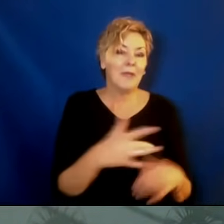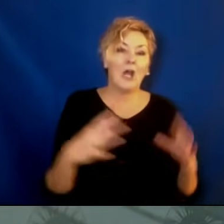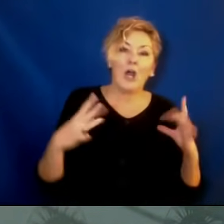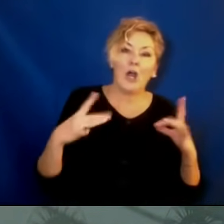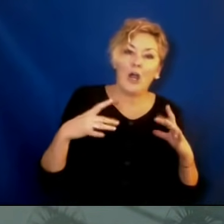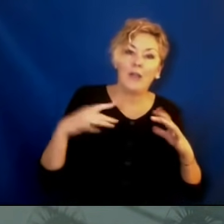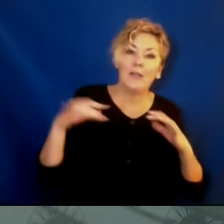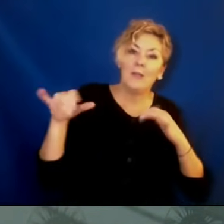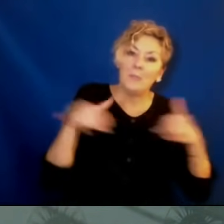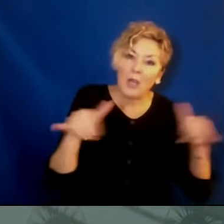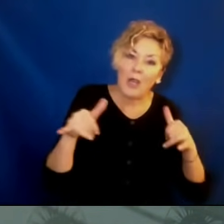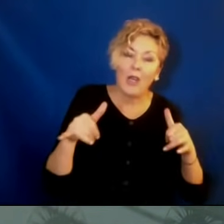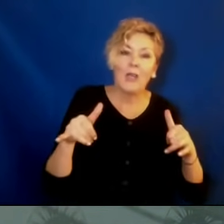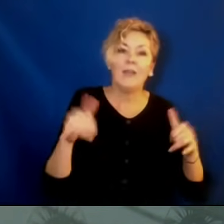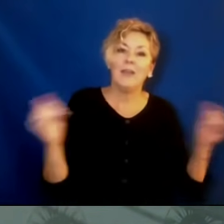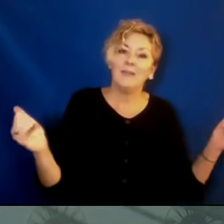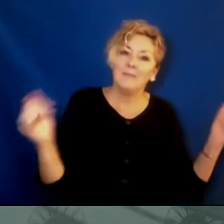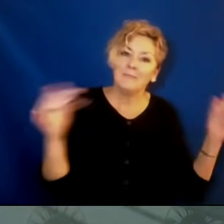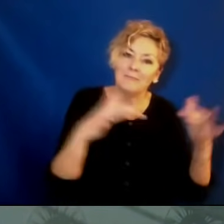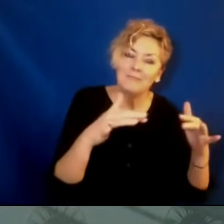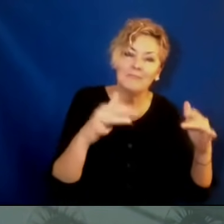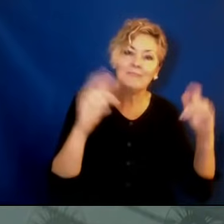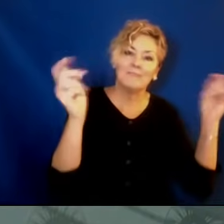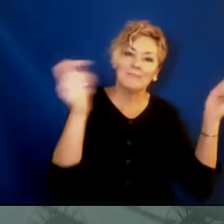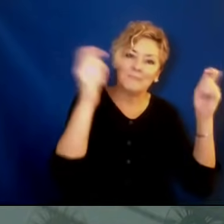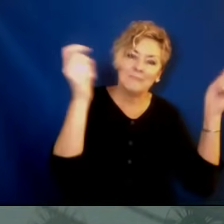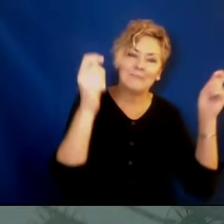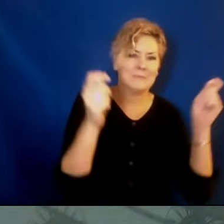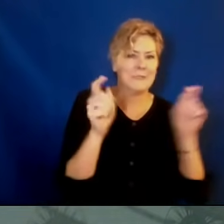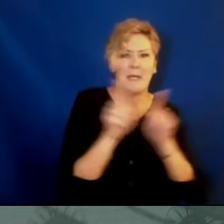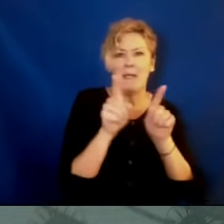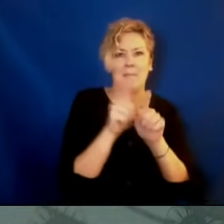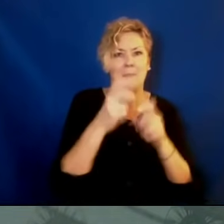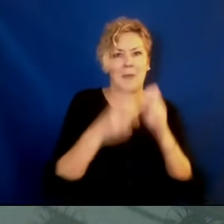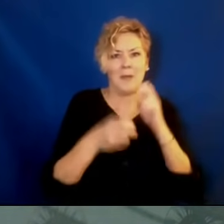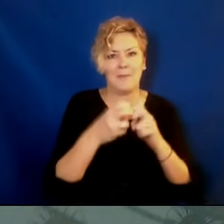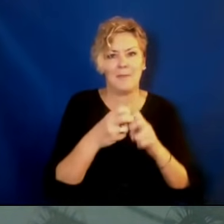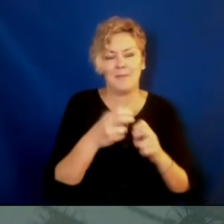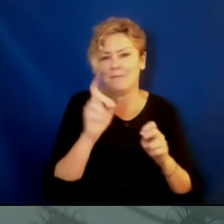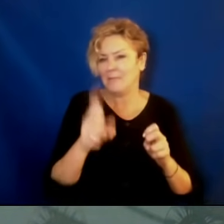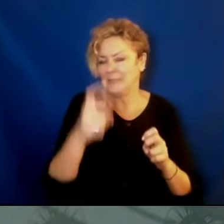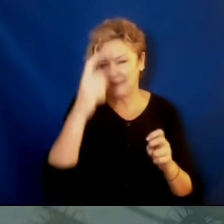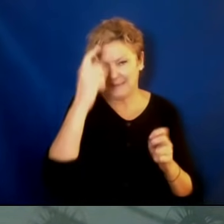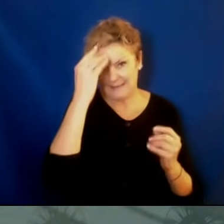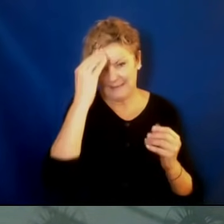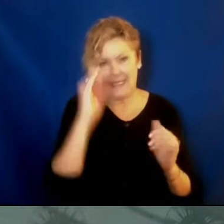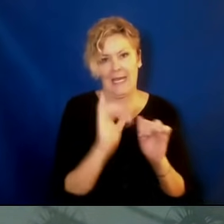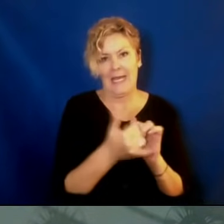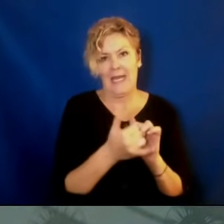just went through Halloween and we are going to have Hanukkah, Christmas, we are to have other celebrations.